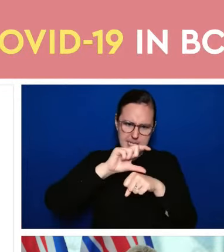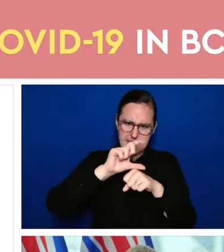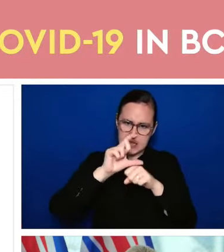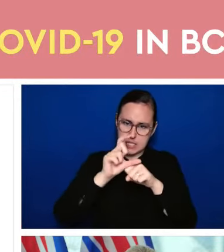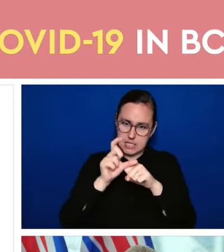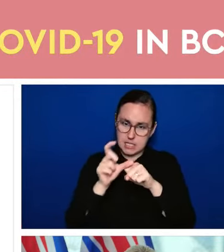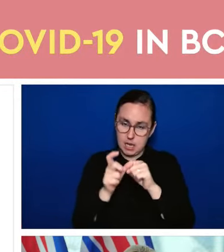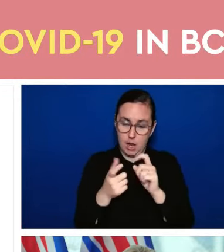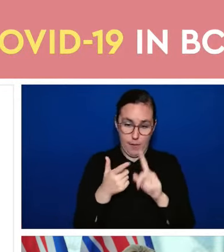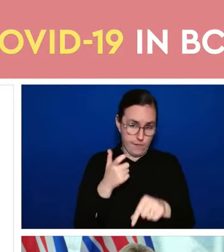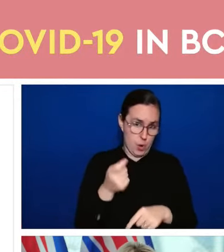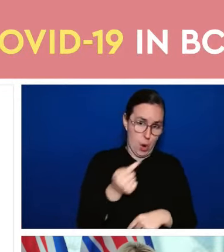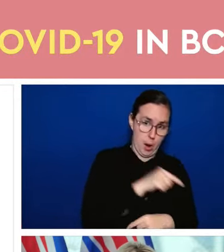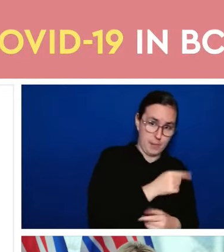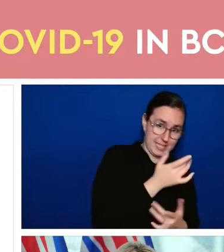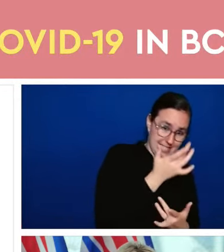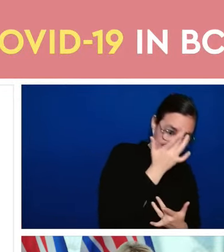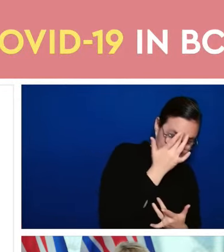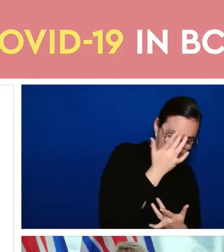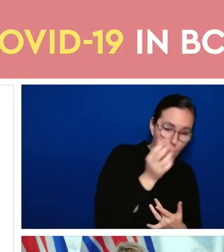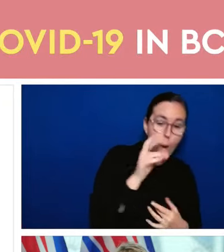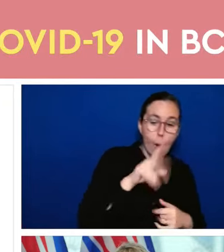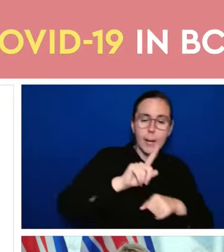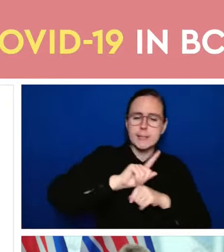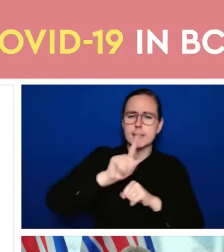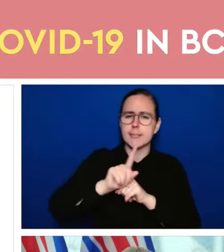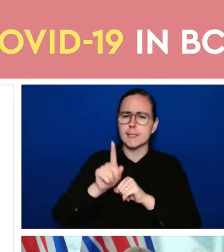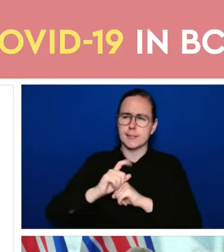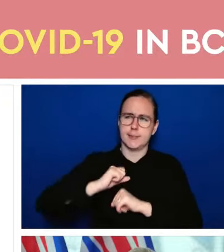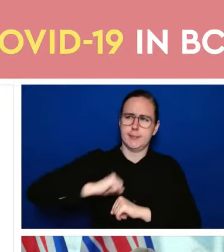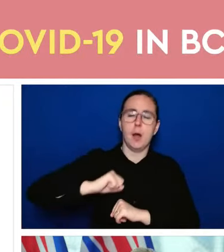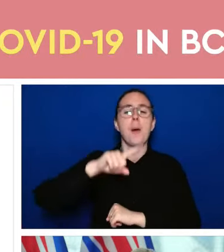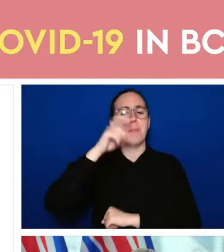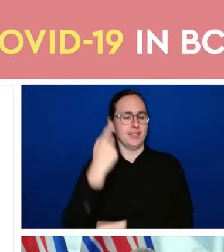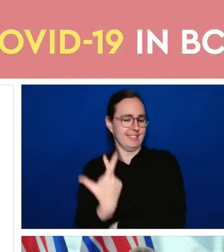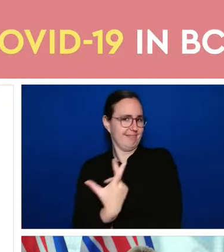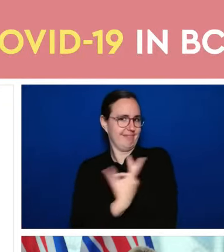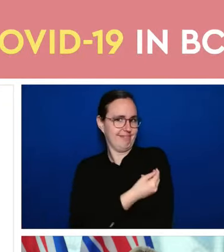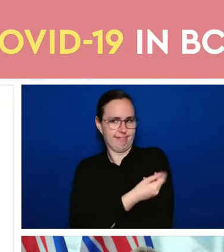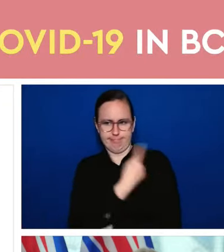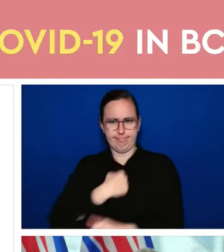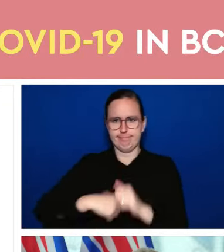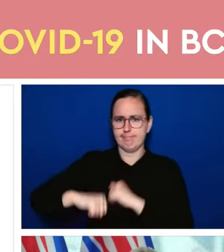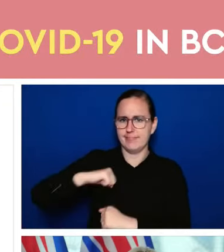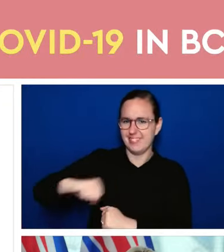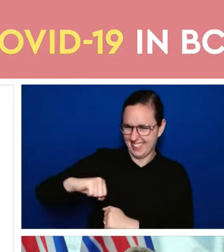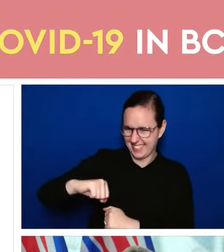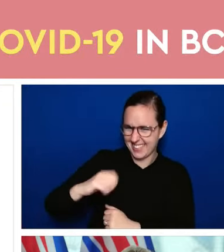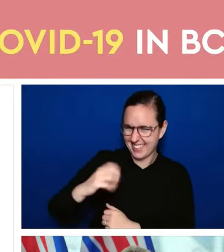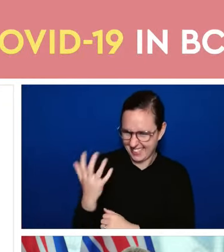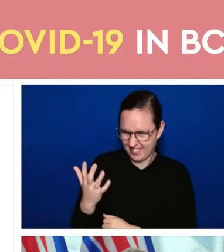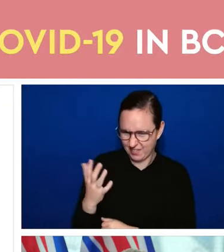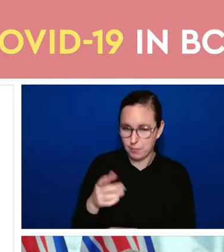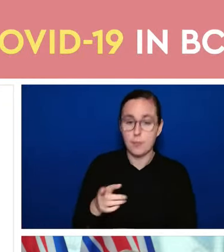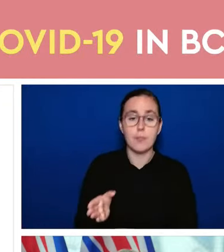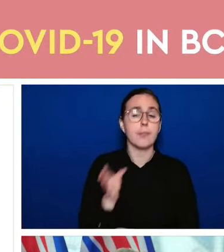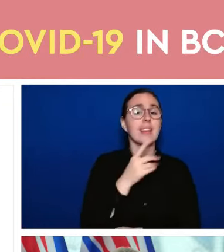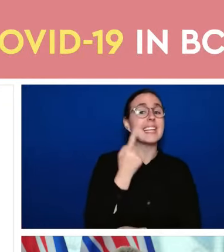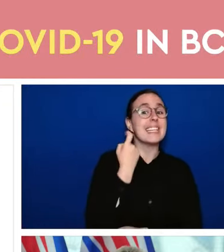new infections over a short period of time. As we know that